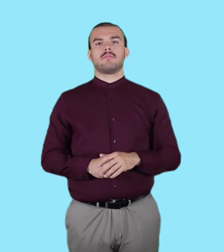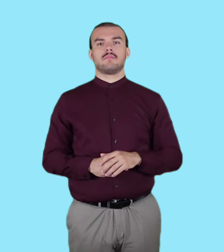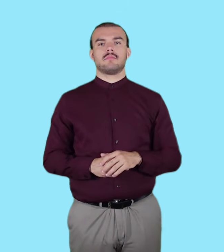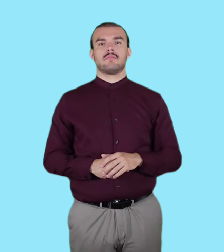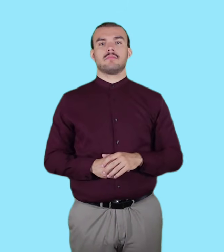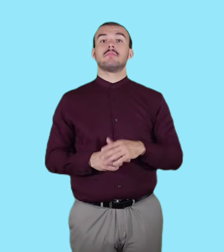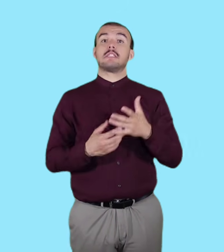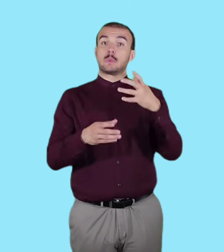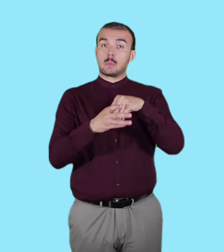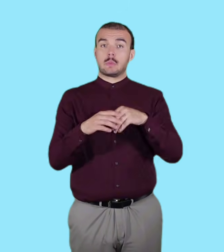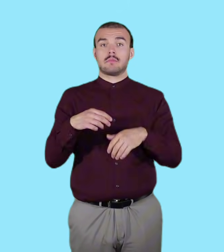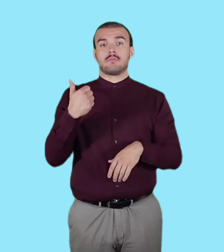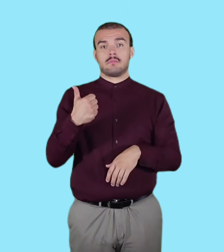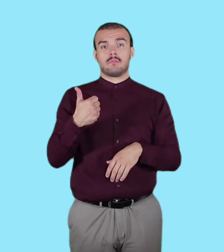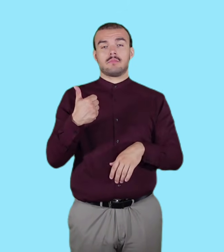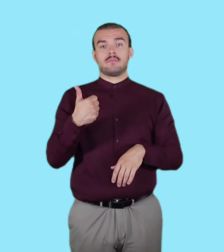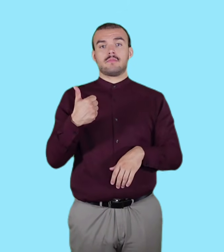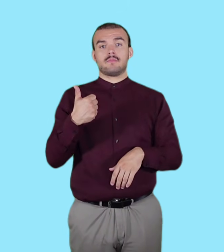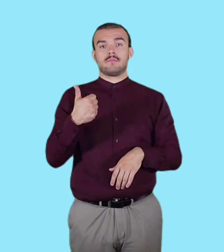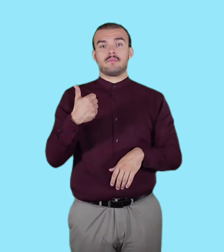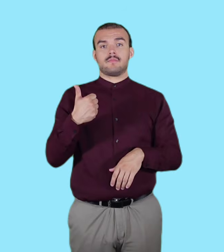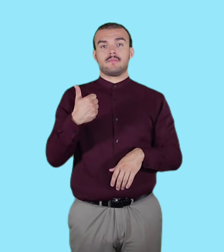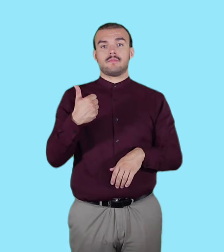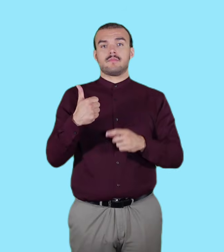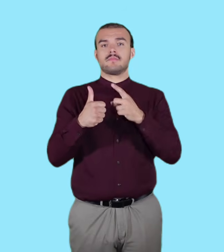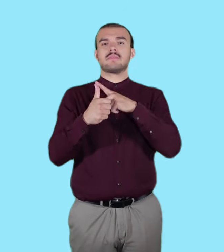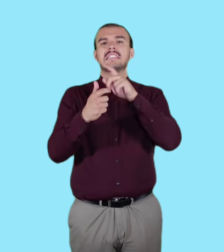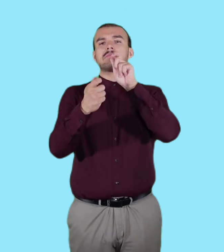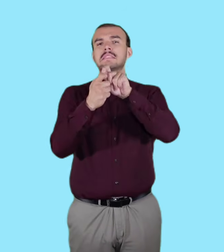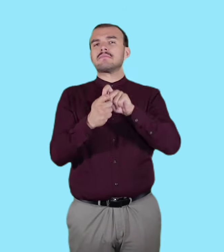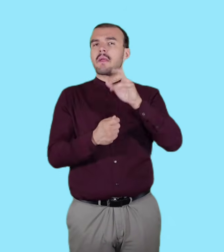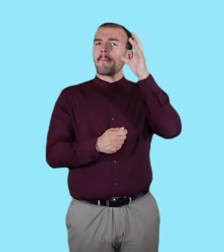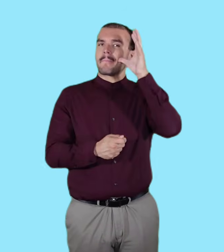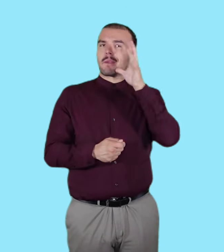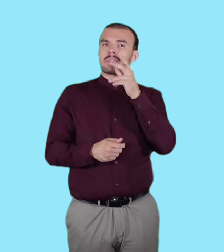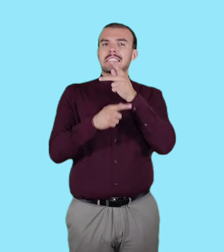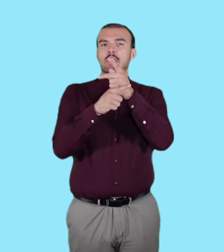They include: one, certain parents and caregivers.